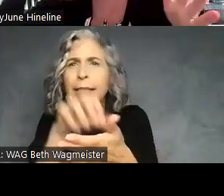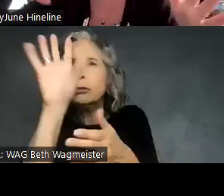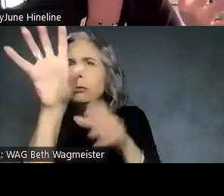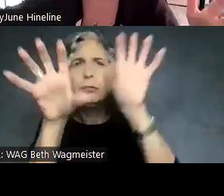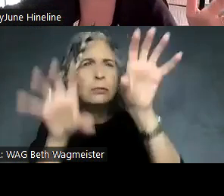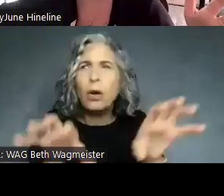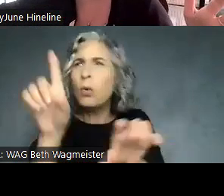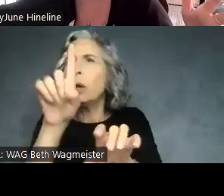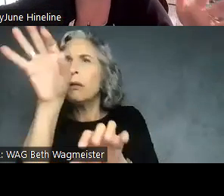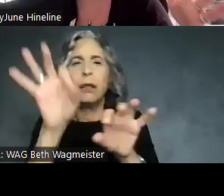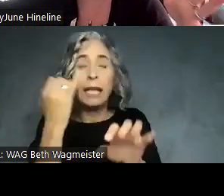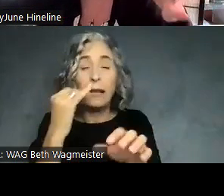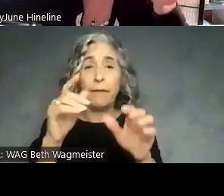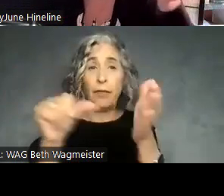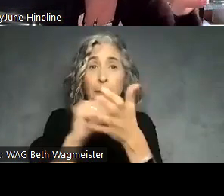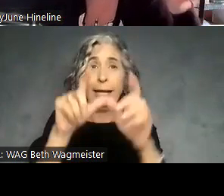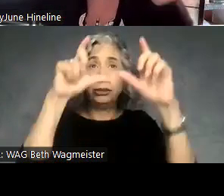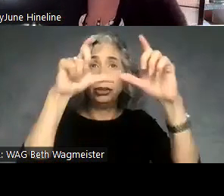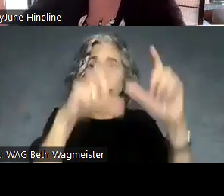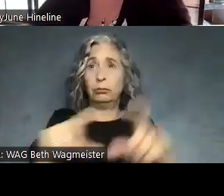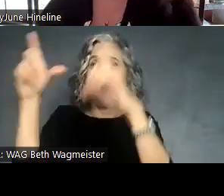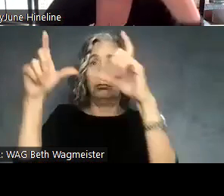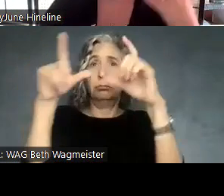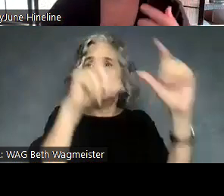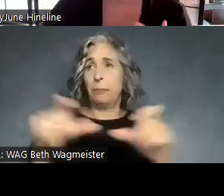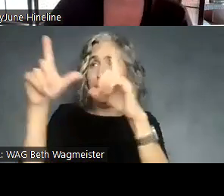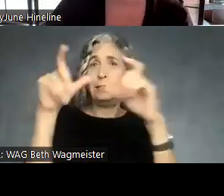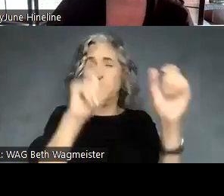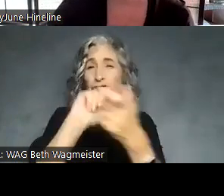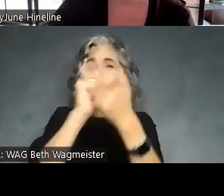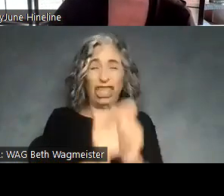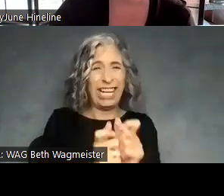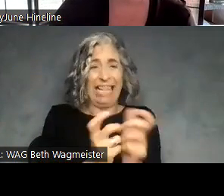benefit from having more time, but people who are, you know, maybe learning a new language can